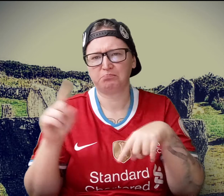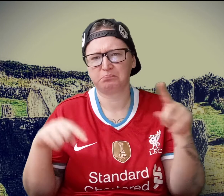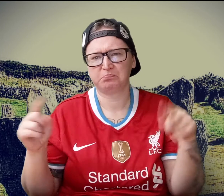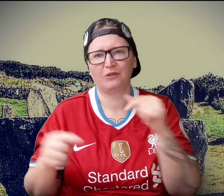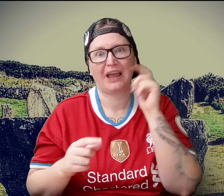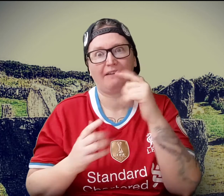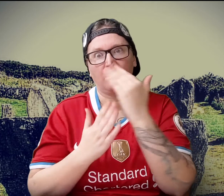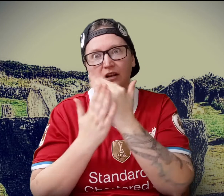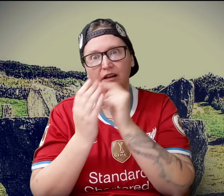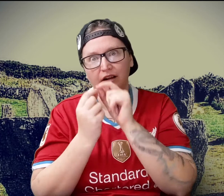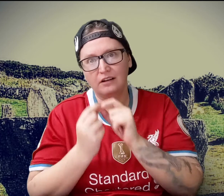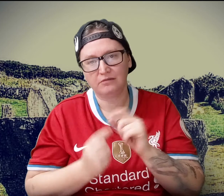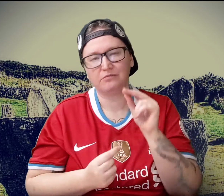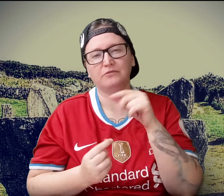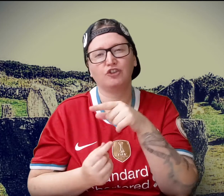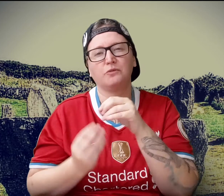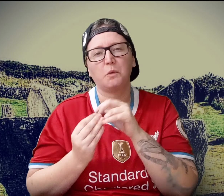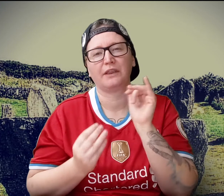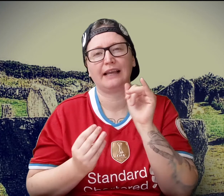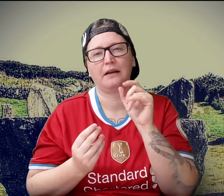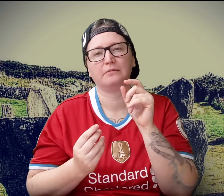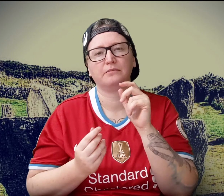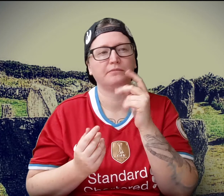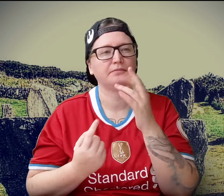point what makes sense so you don't have to have very specifics on like a list